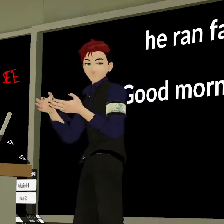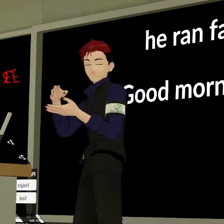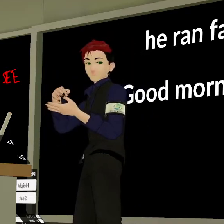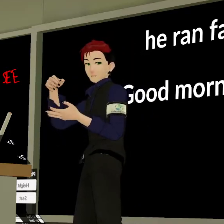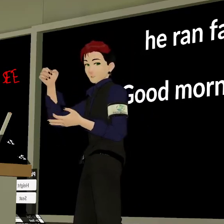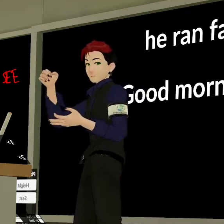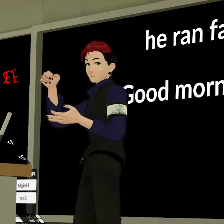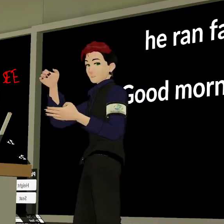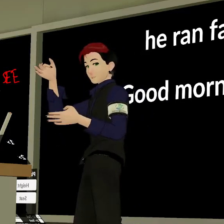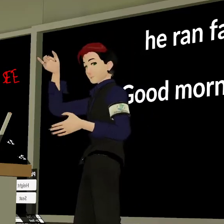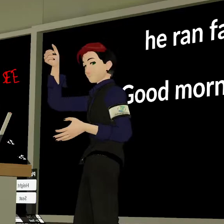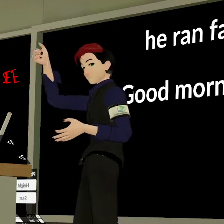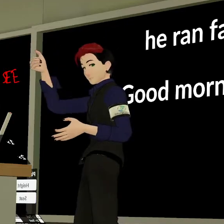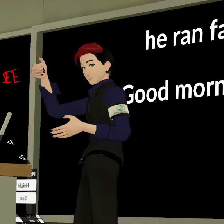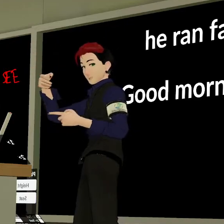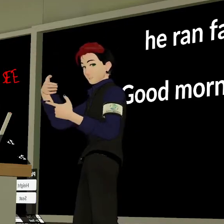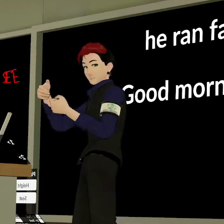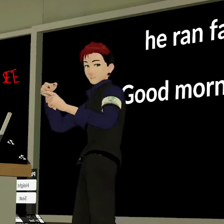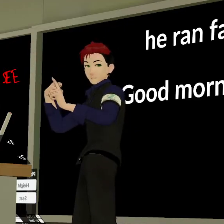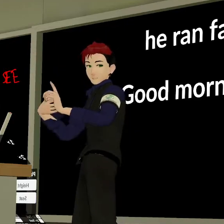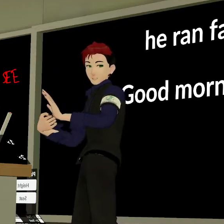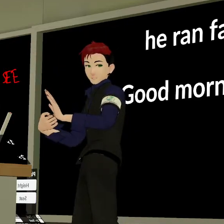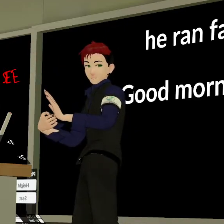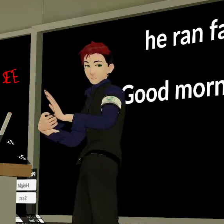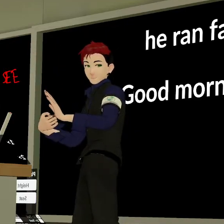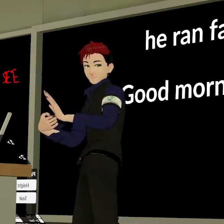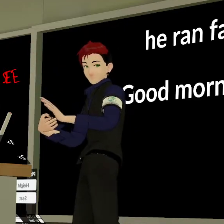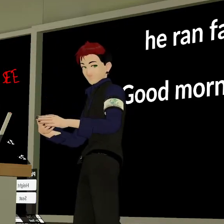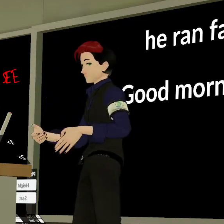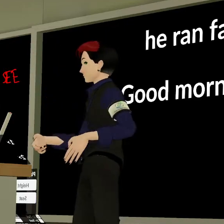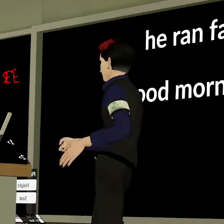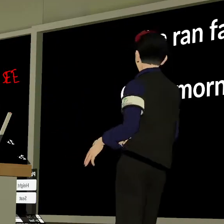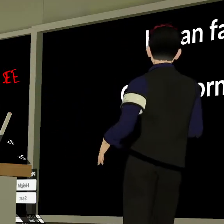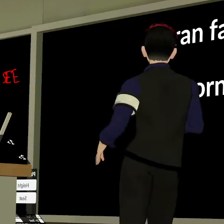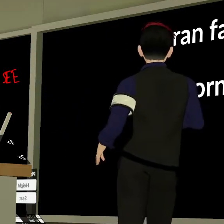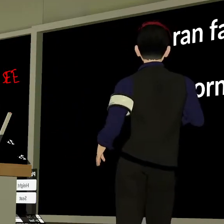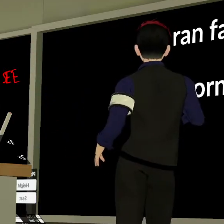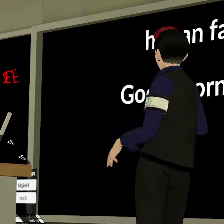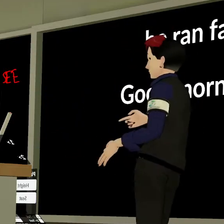as you learn the concept that you're trying to show